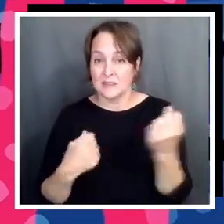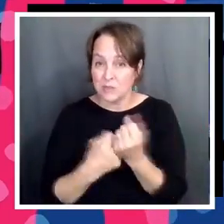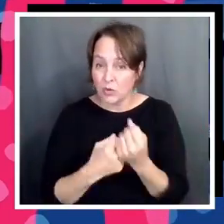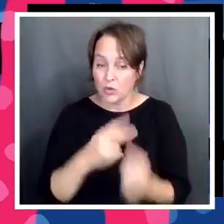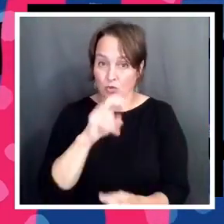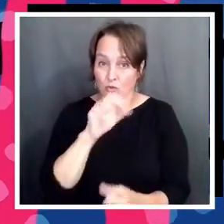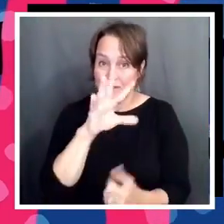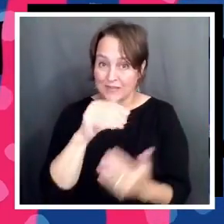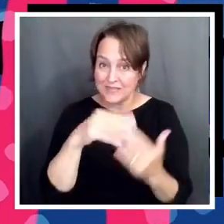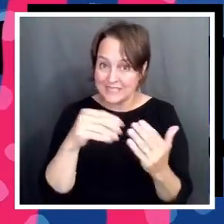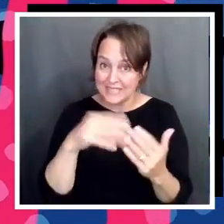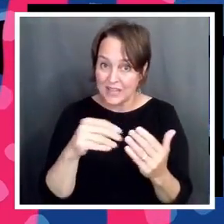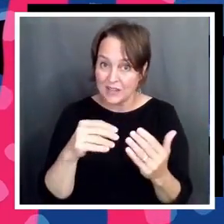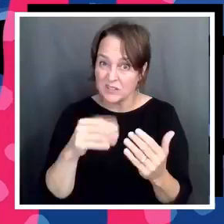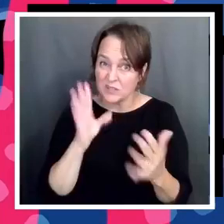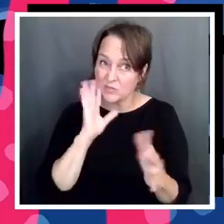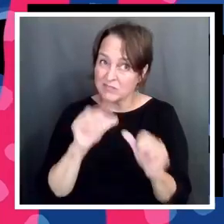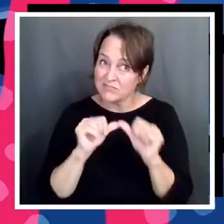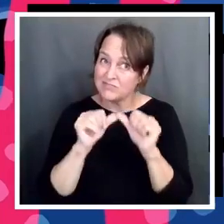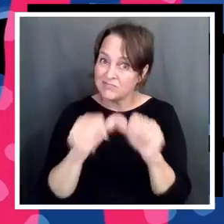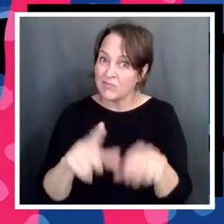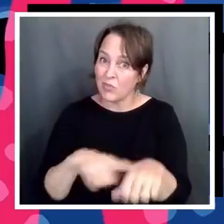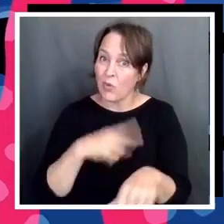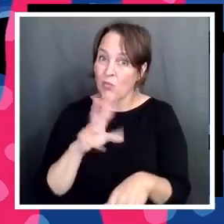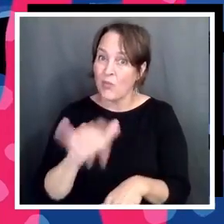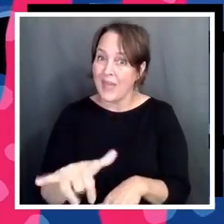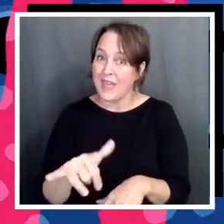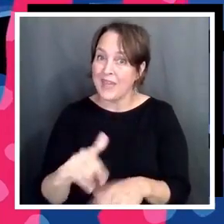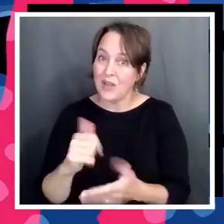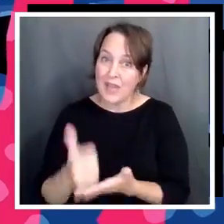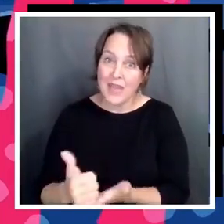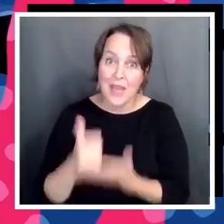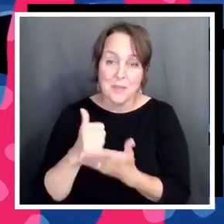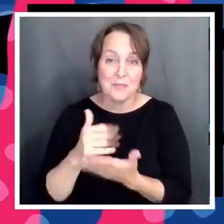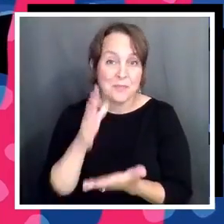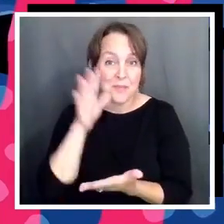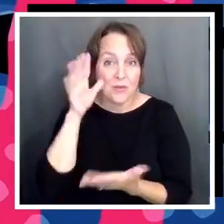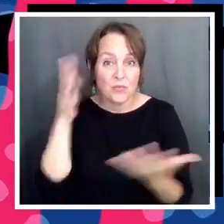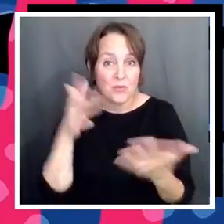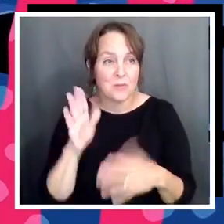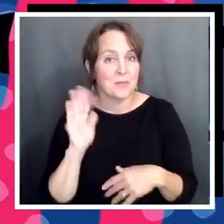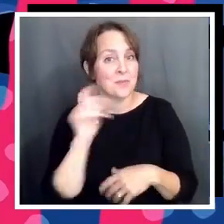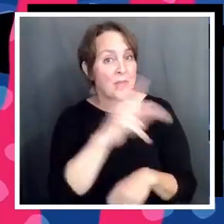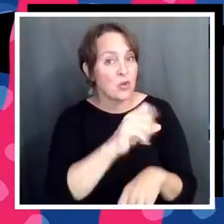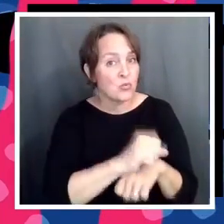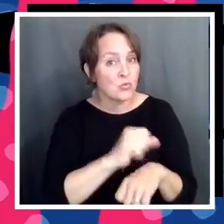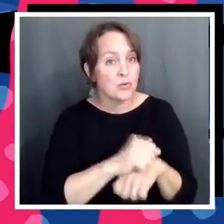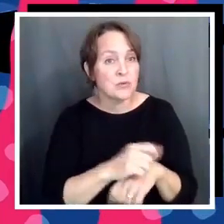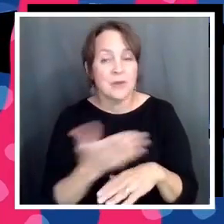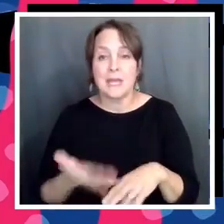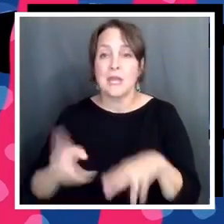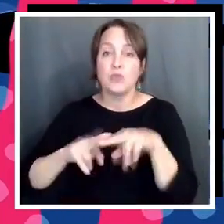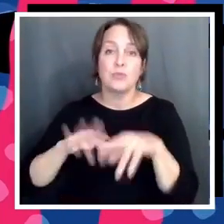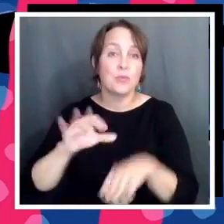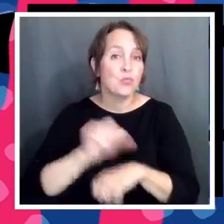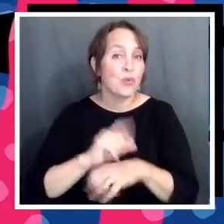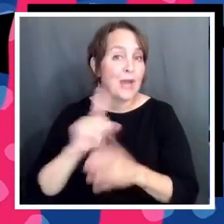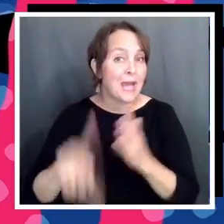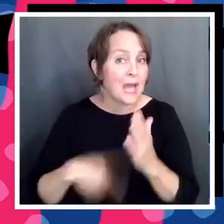OR SAVING FOR COLLEGE.